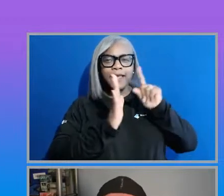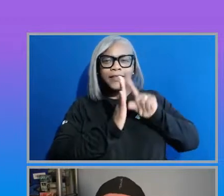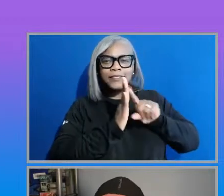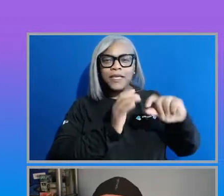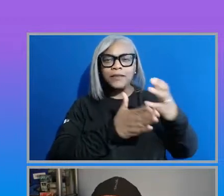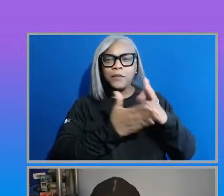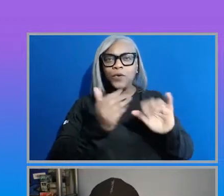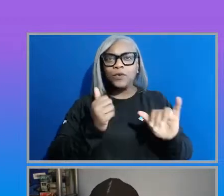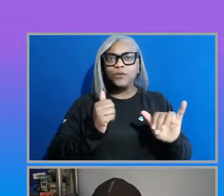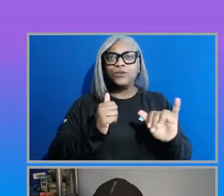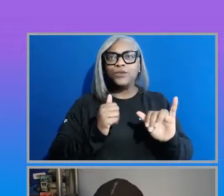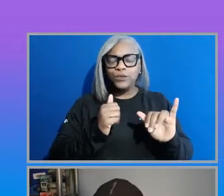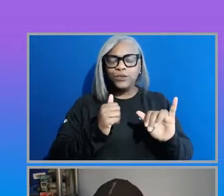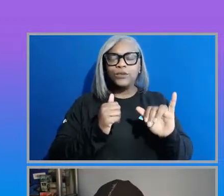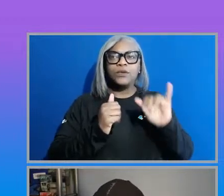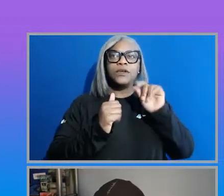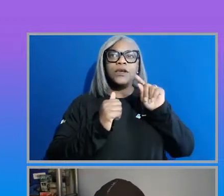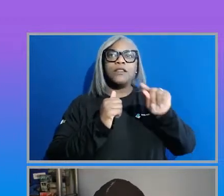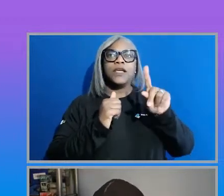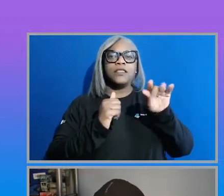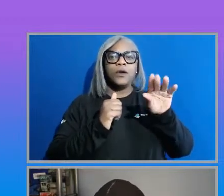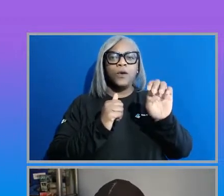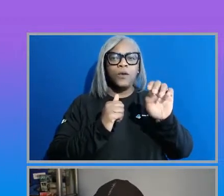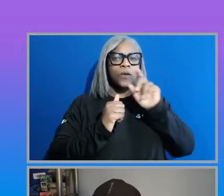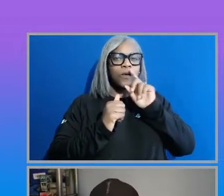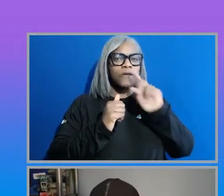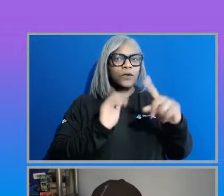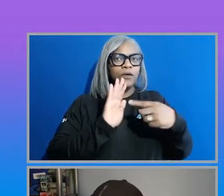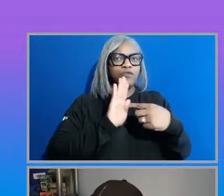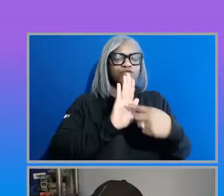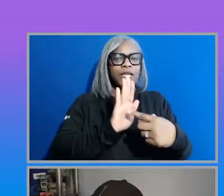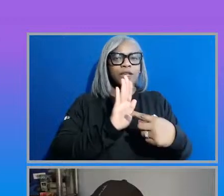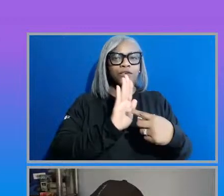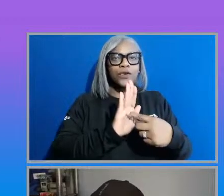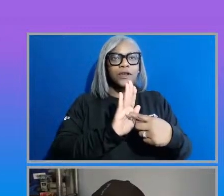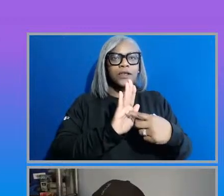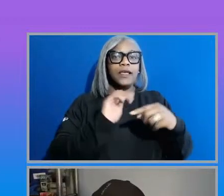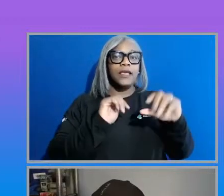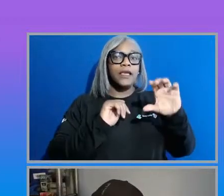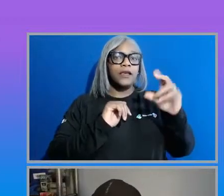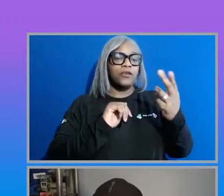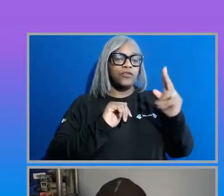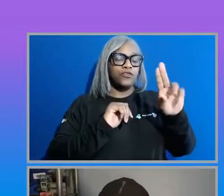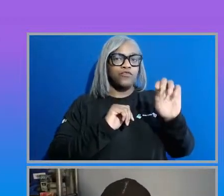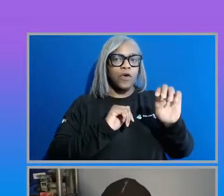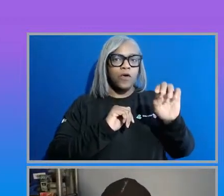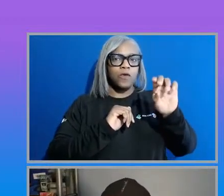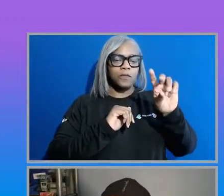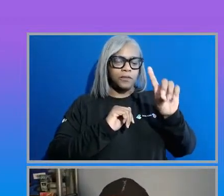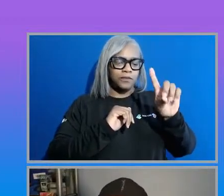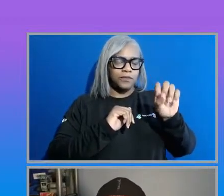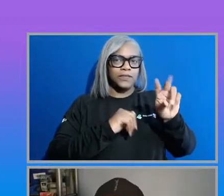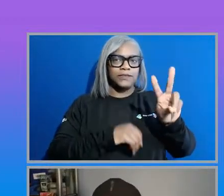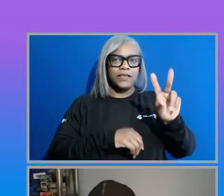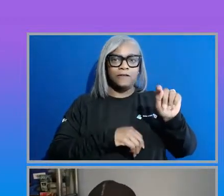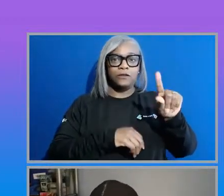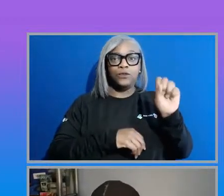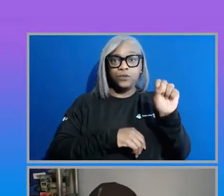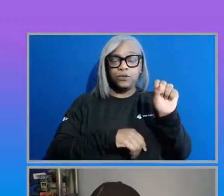the element too, which takes me to the code within the rendered code within Chrome DevTools. So